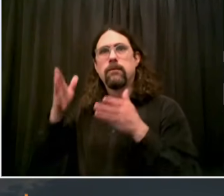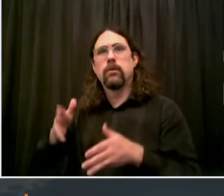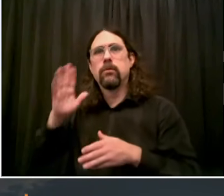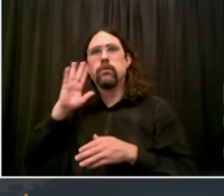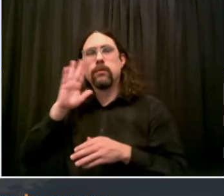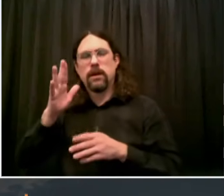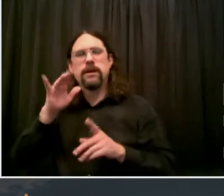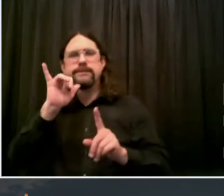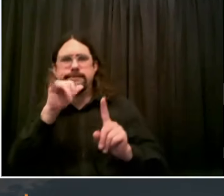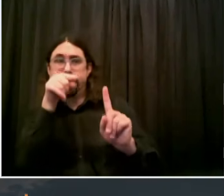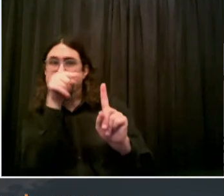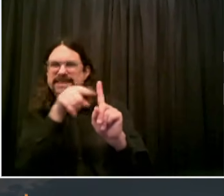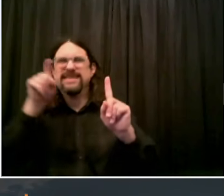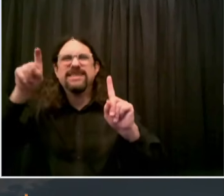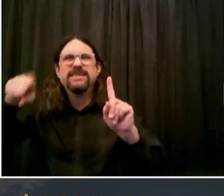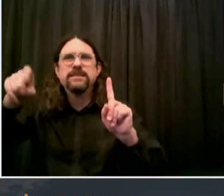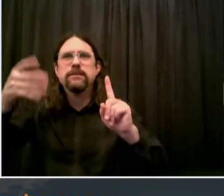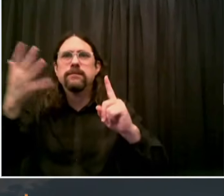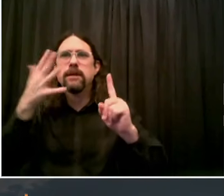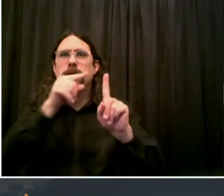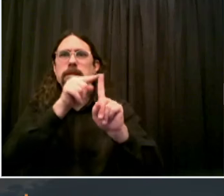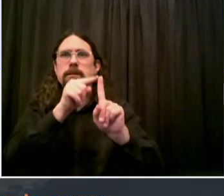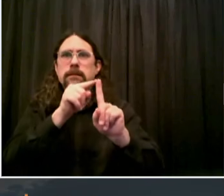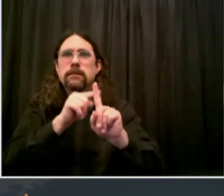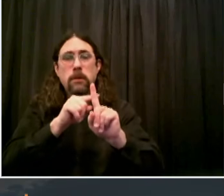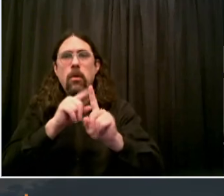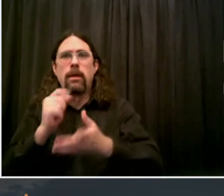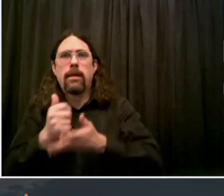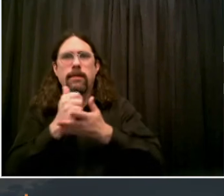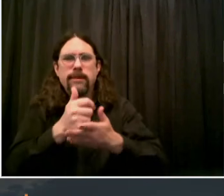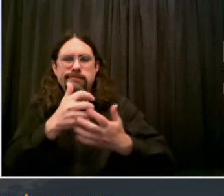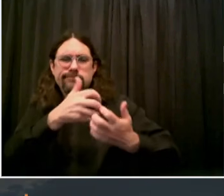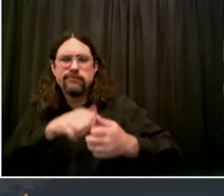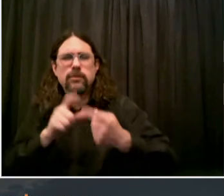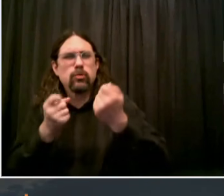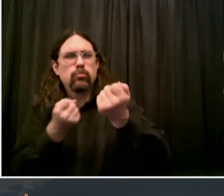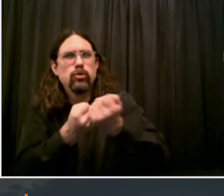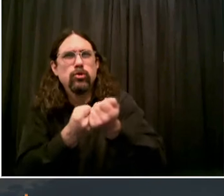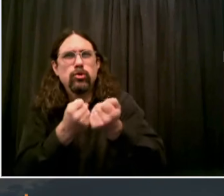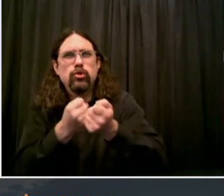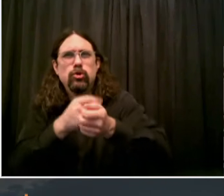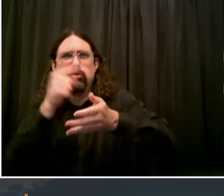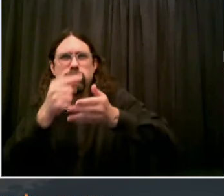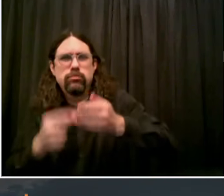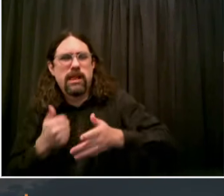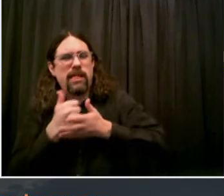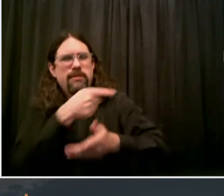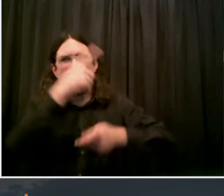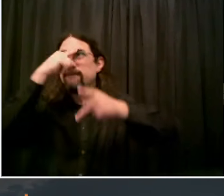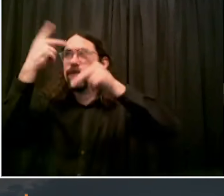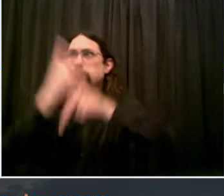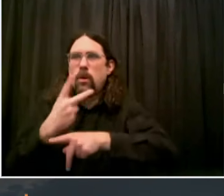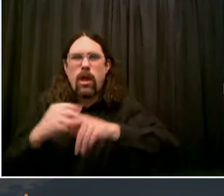THEY'LL BE THE GO-TO PEOPLE. UNDERSTAND COMMUNITIES IN THE CITY, SPEAK THE LANGUAGE OF